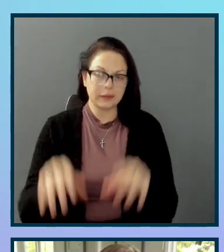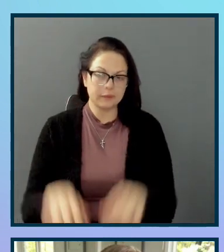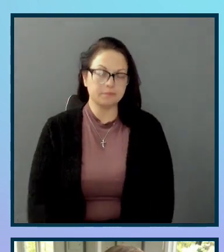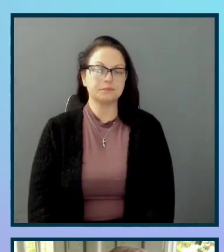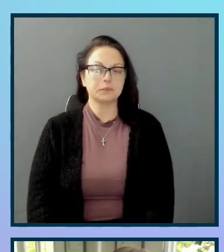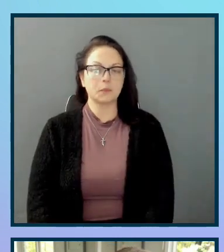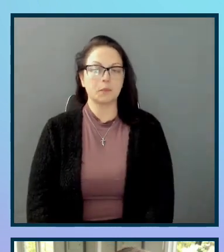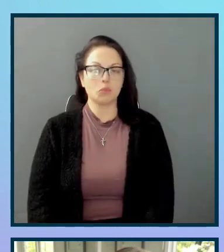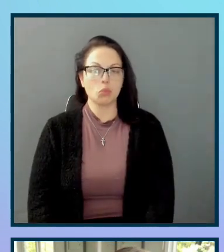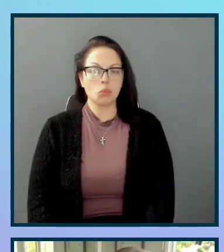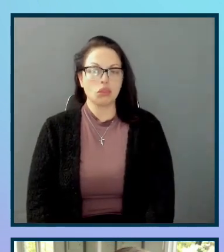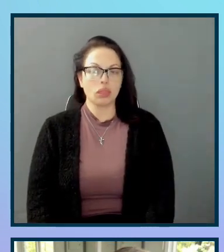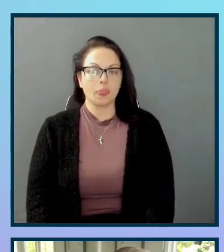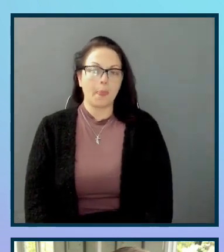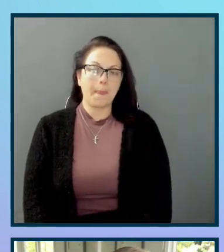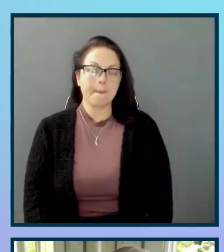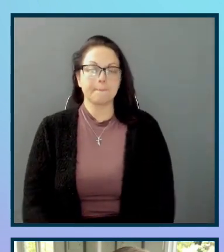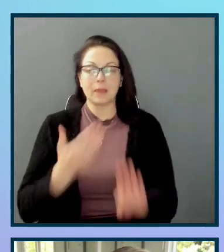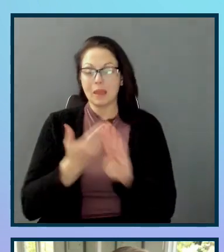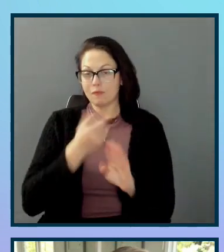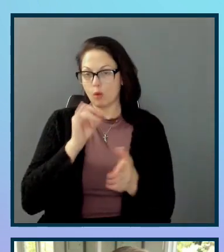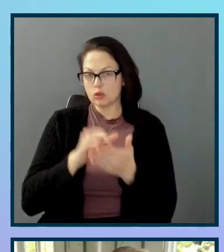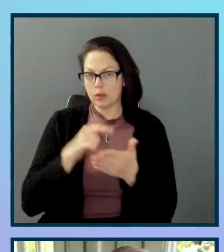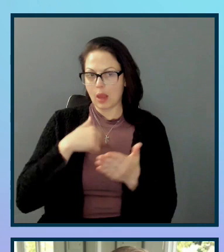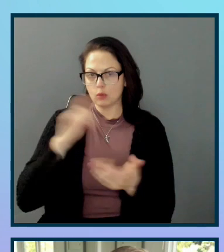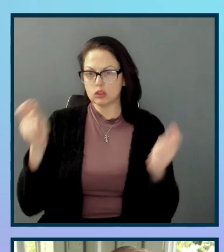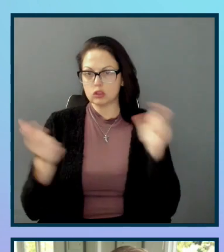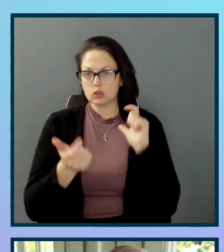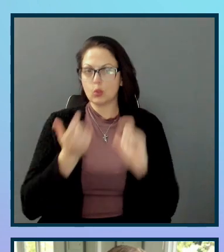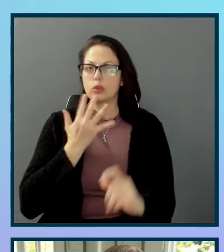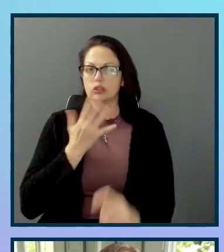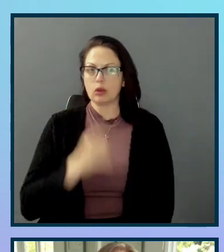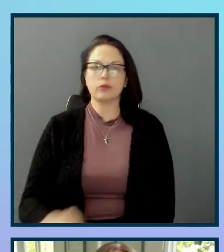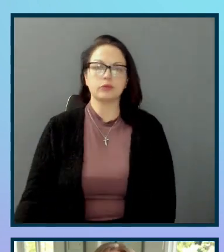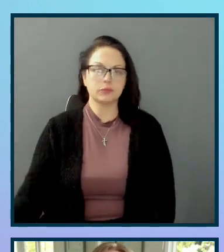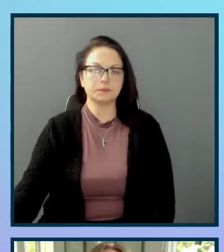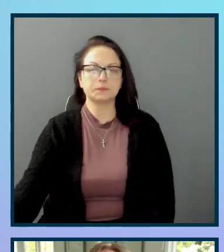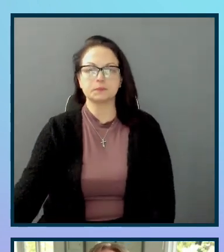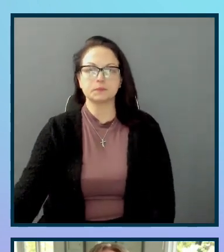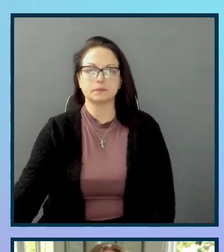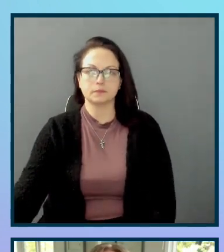And actually, before I do that, let me switch colors 'cause I can't see that color anyway, this is white. All right, so I'm coming here,